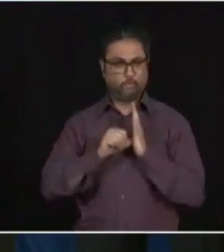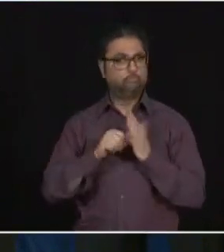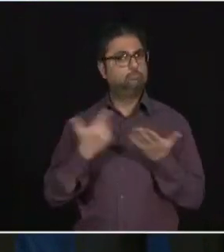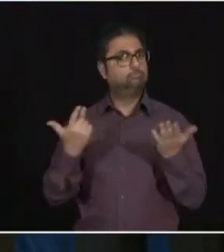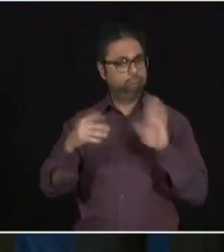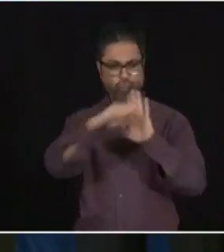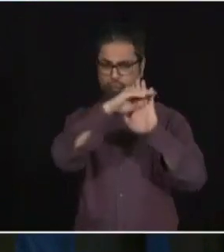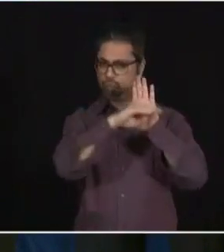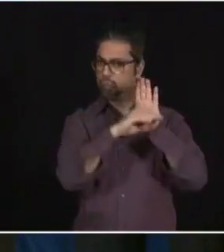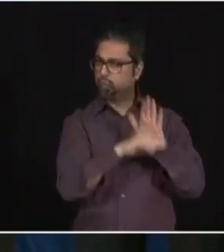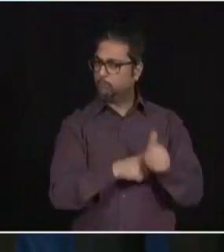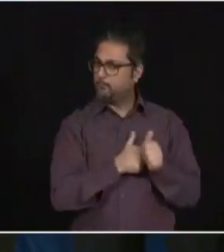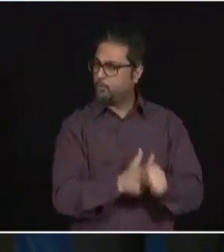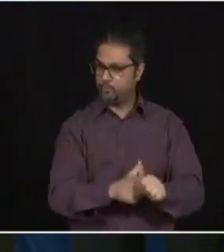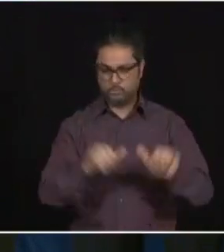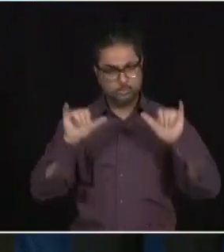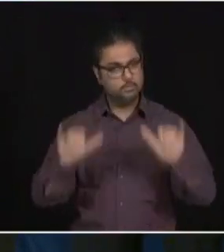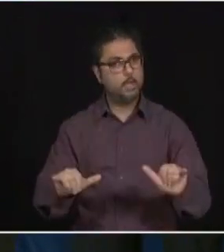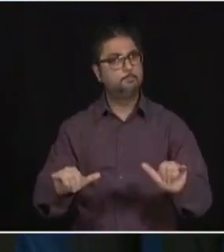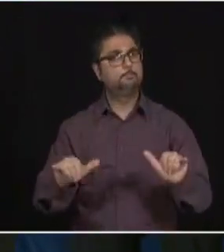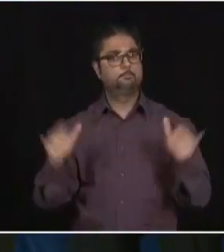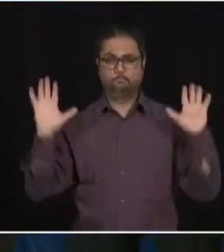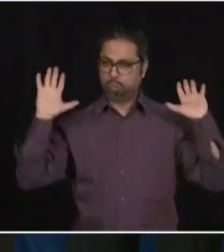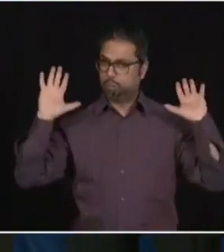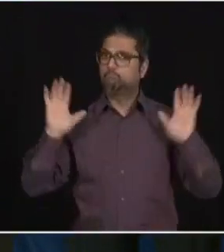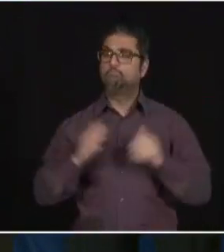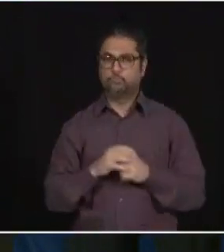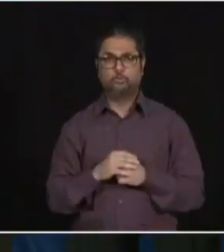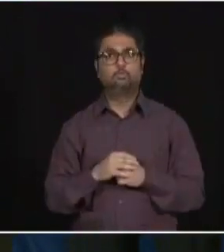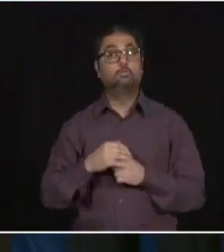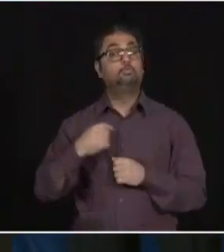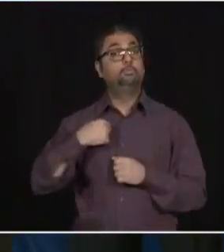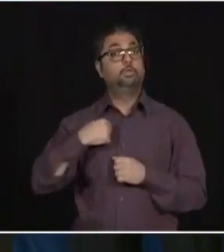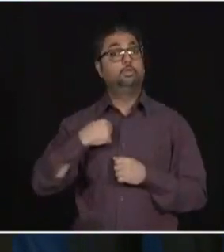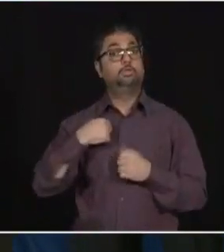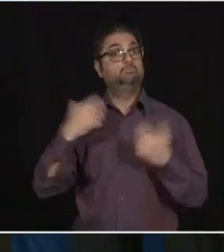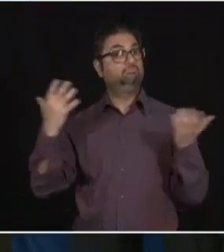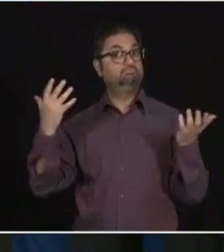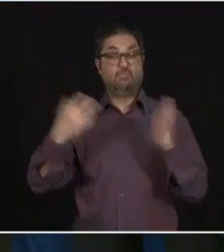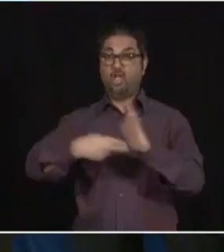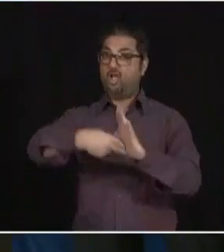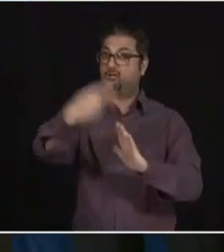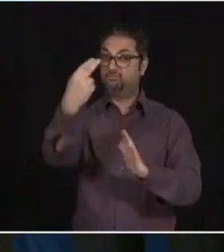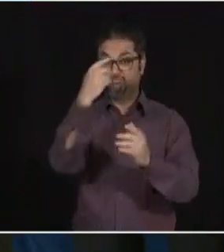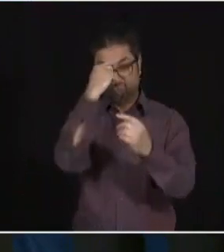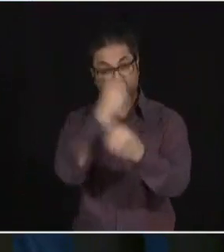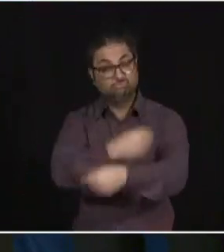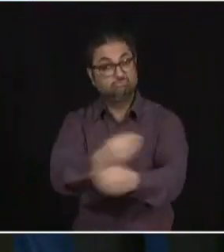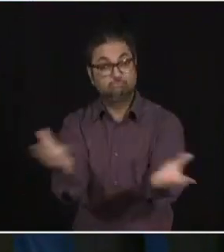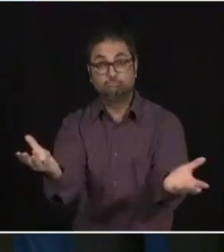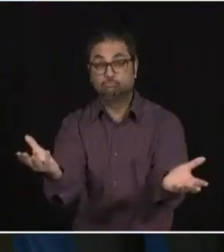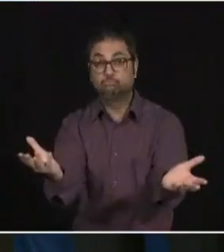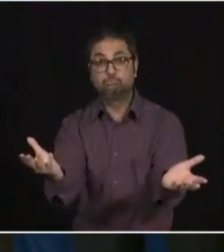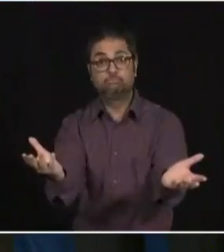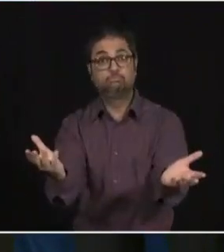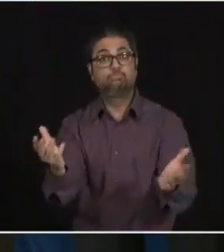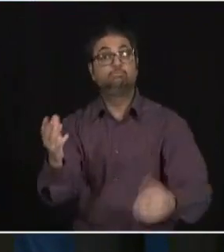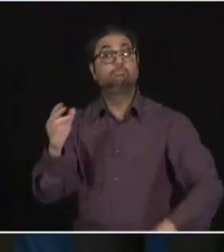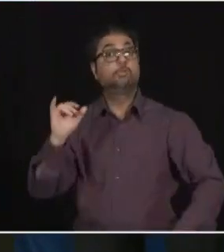Other than that, we've clearly said in other forums that if things aren't respected we will have to revisit some of the